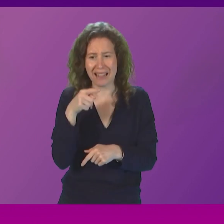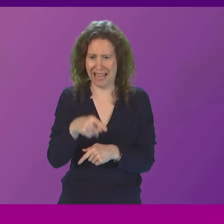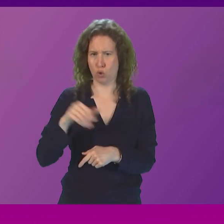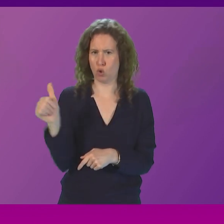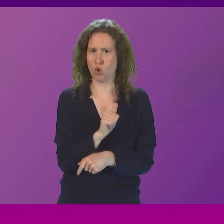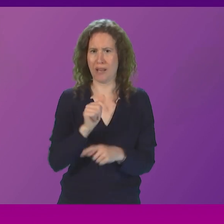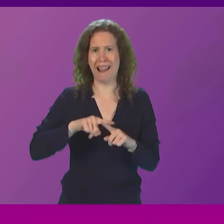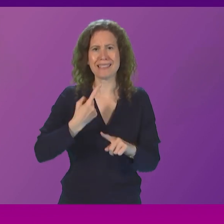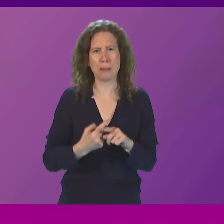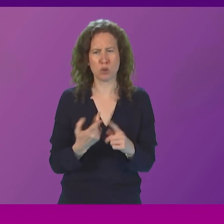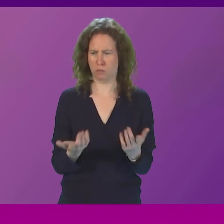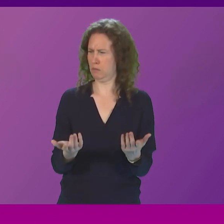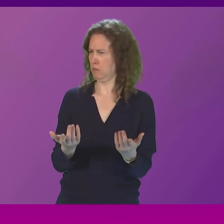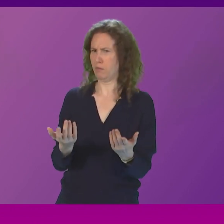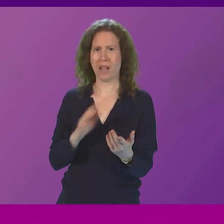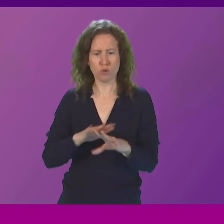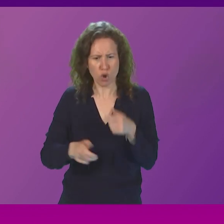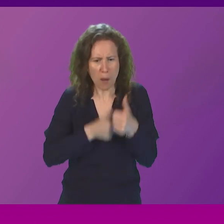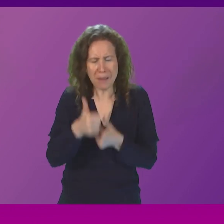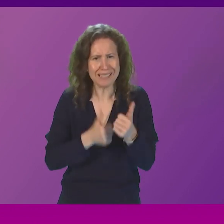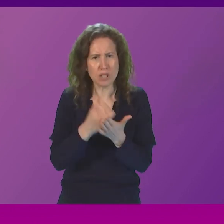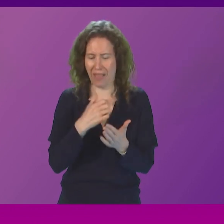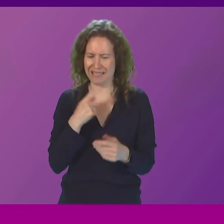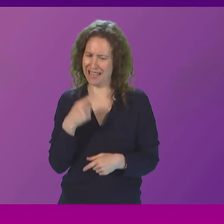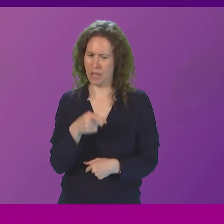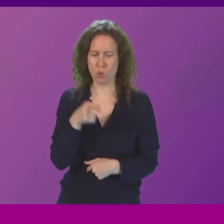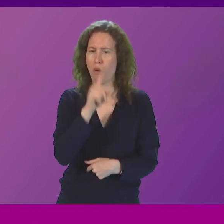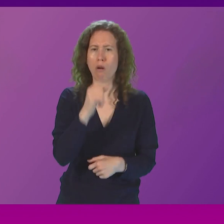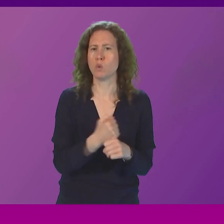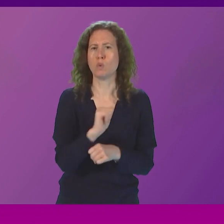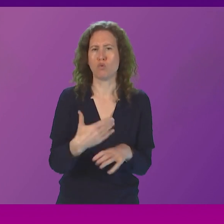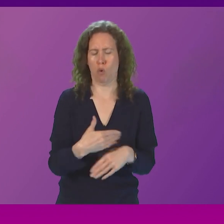That is not commending a charity; that is condemning it to being unable to do the work that it wants to do.